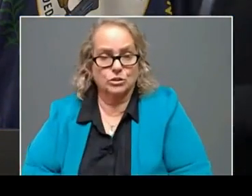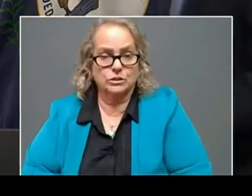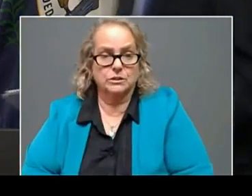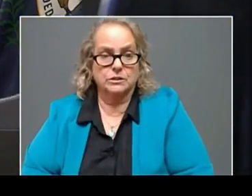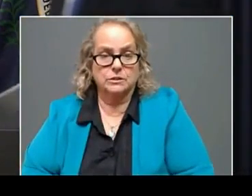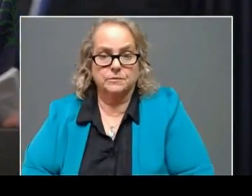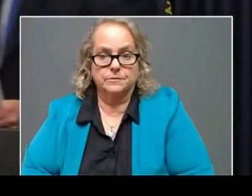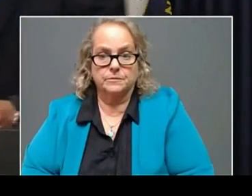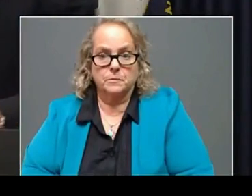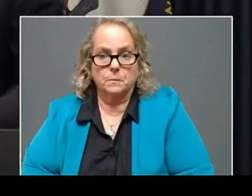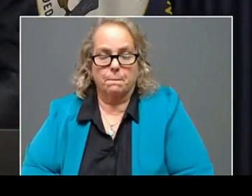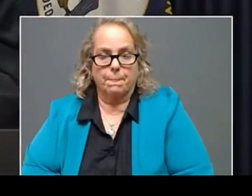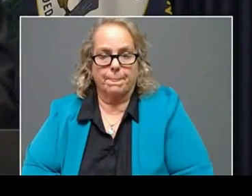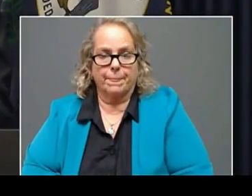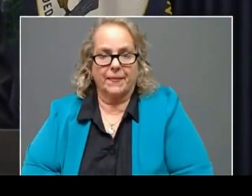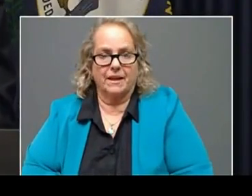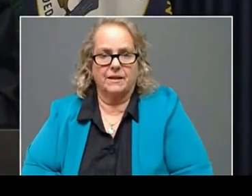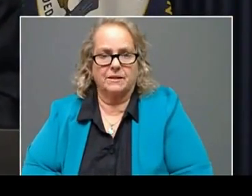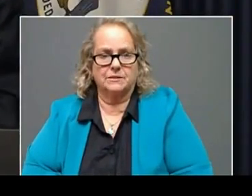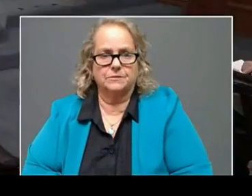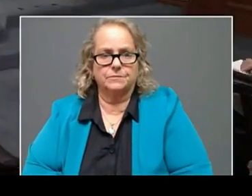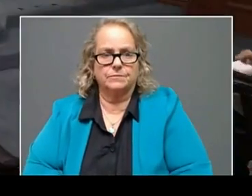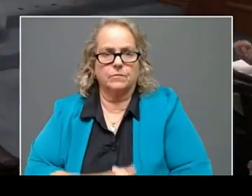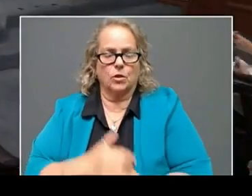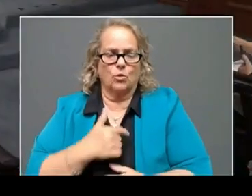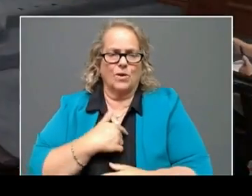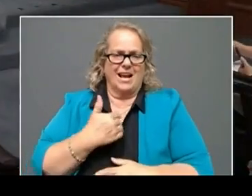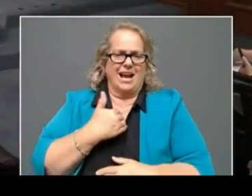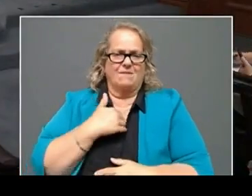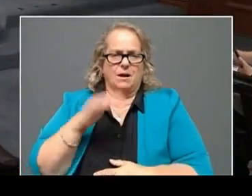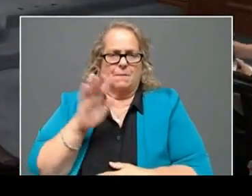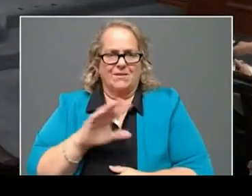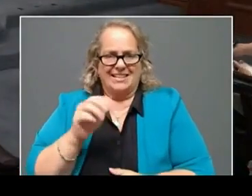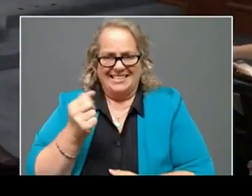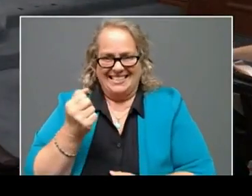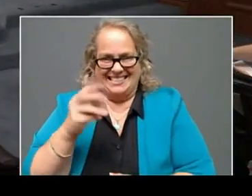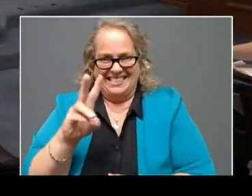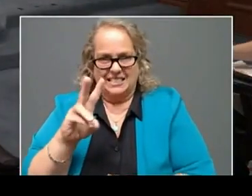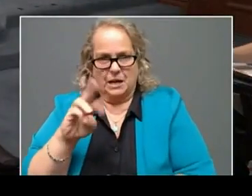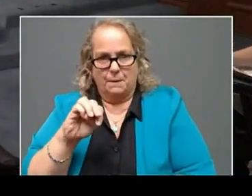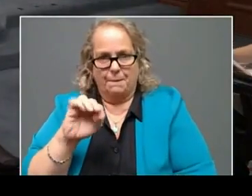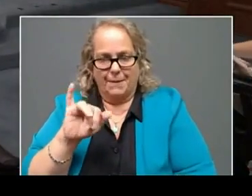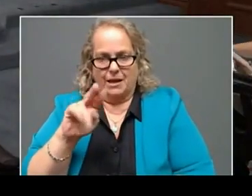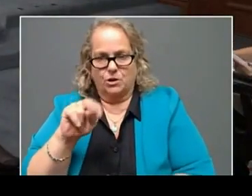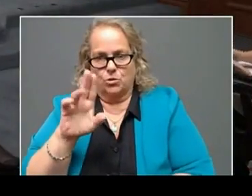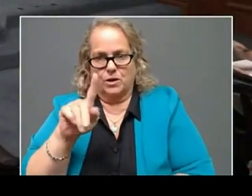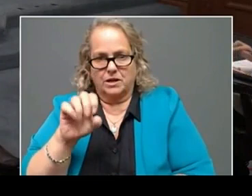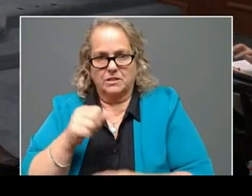Stay up here. We've got we've got about 16 minutes before or 17 minutes for a